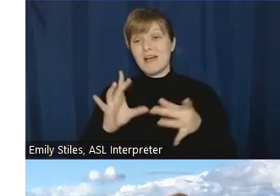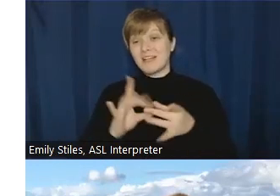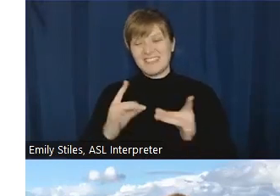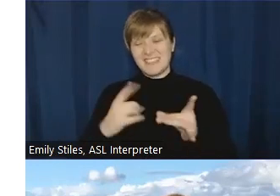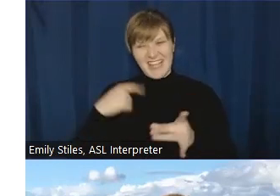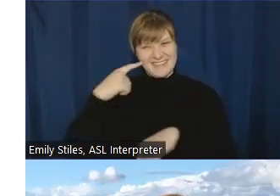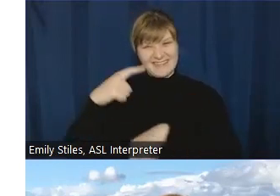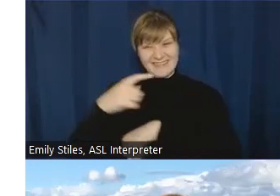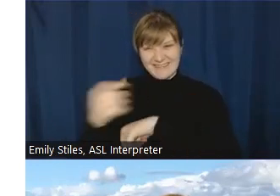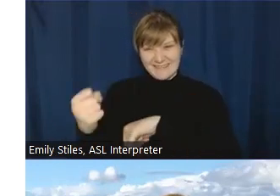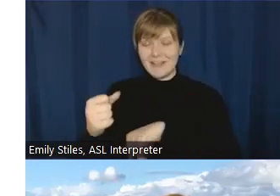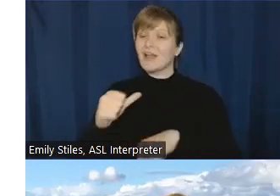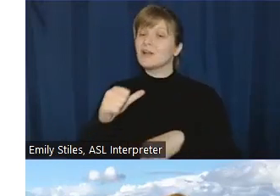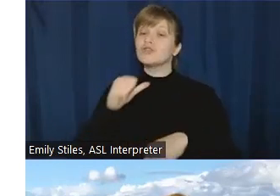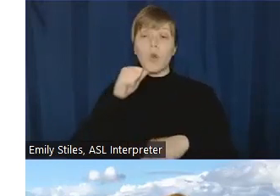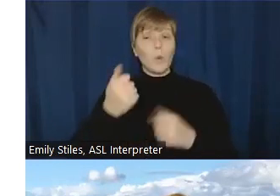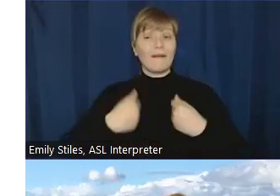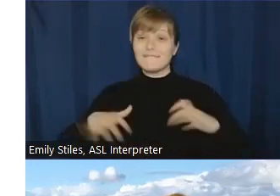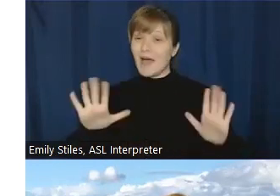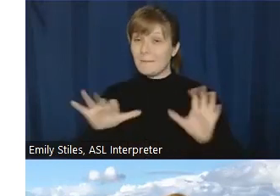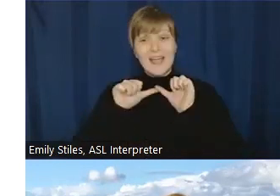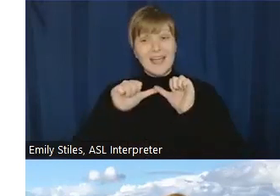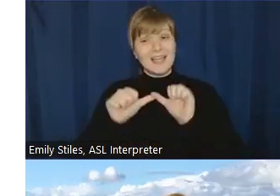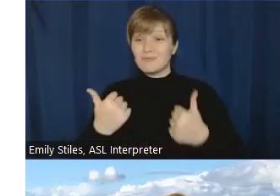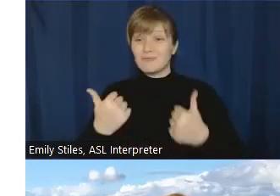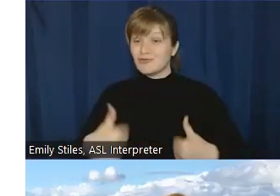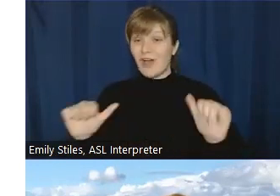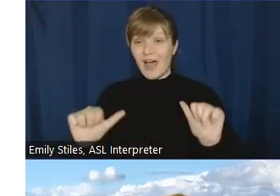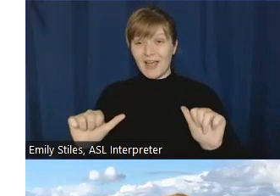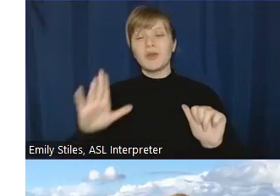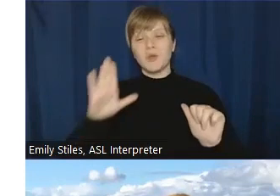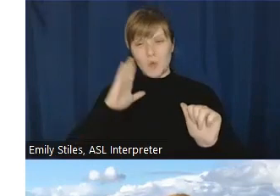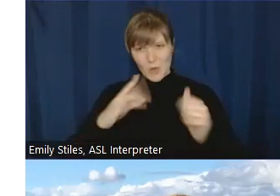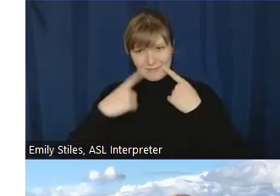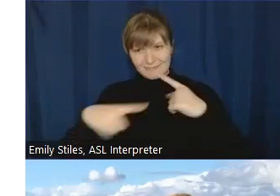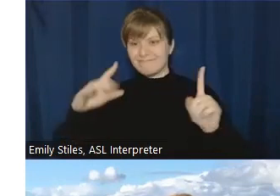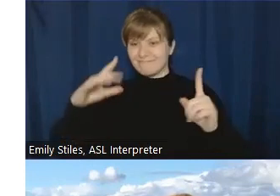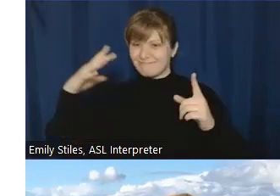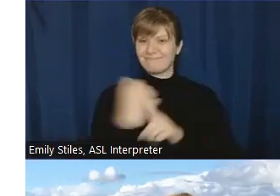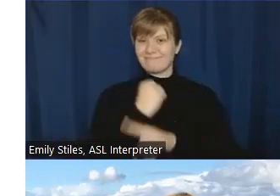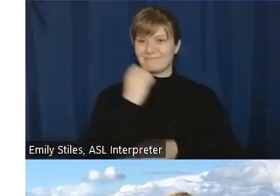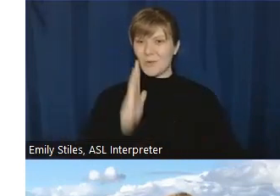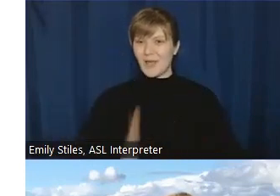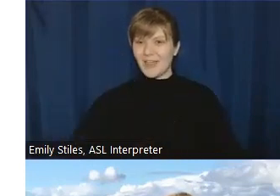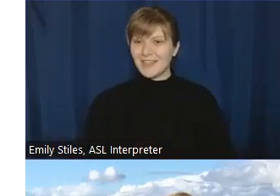Thank you, Doreen. And thank you, Holly and Estella. Holly,